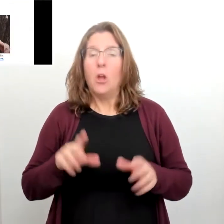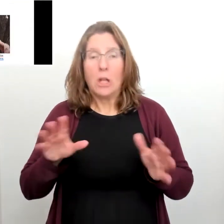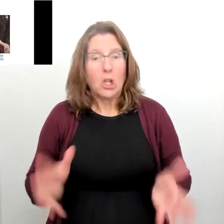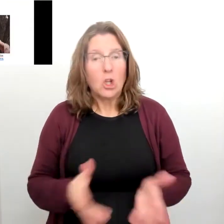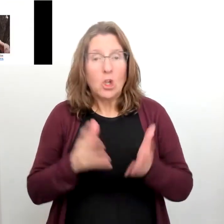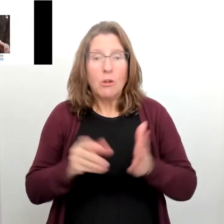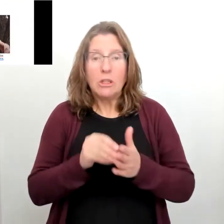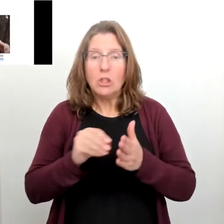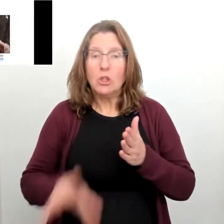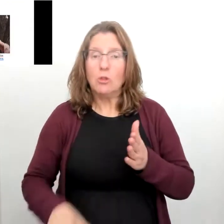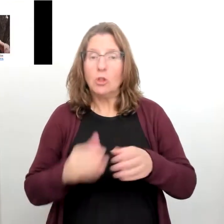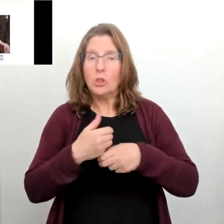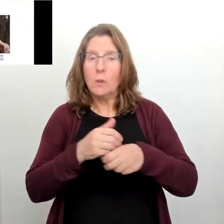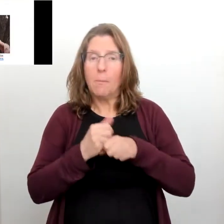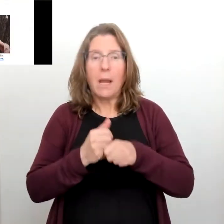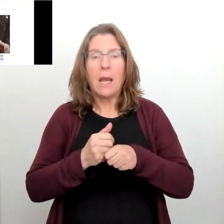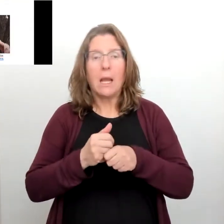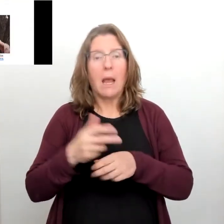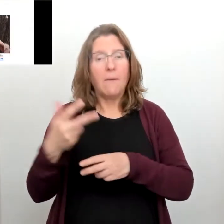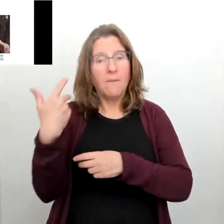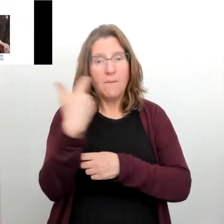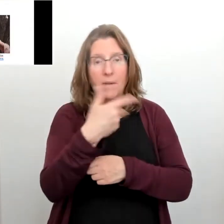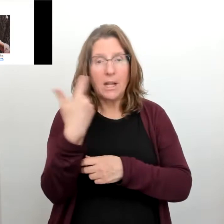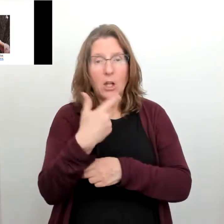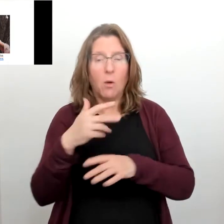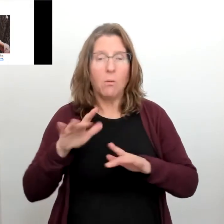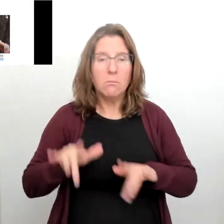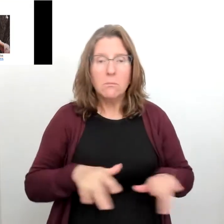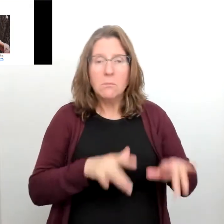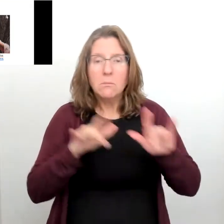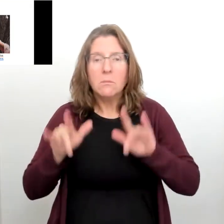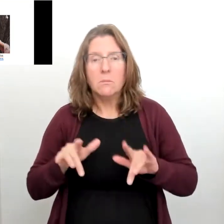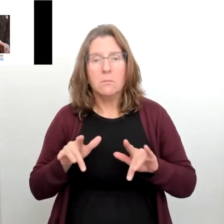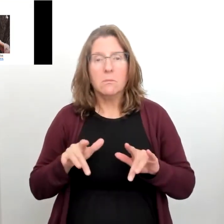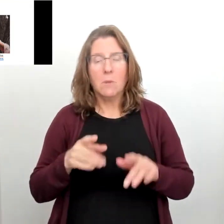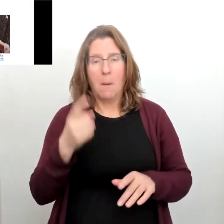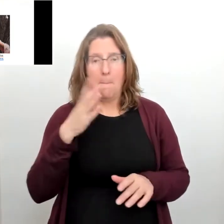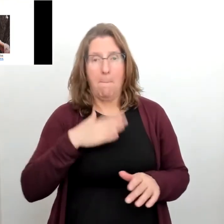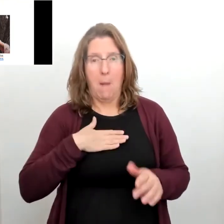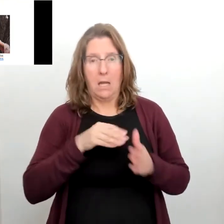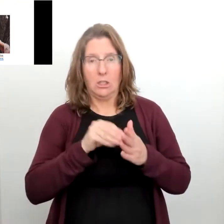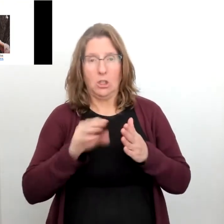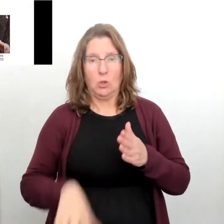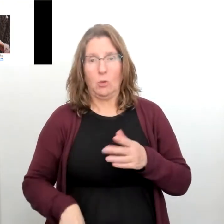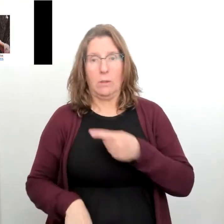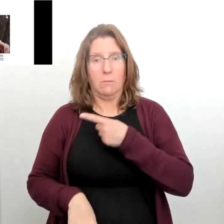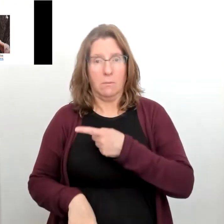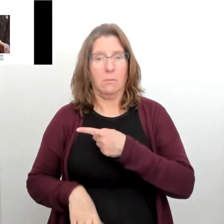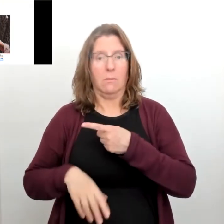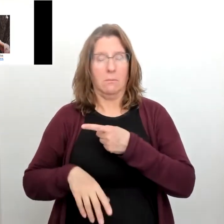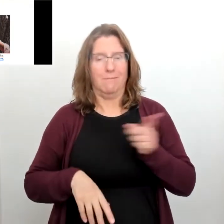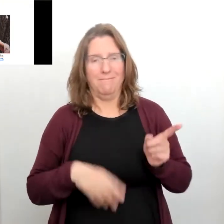Videos are another format for demonstrating understanding. Here's a video one of my students created.